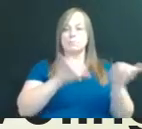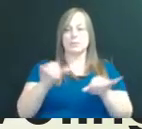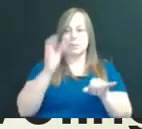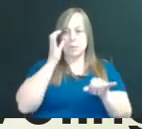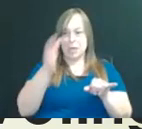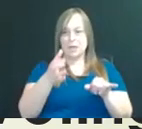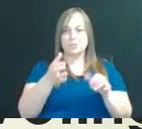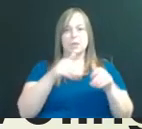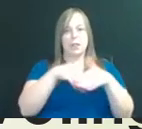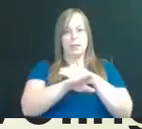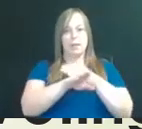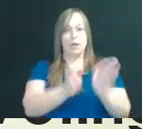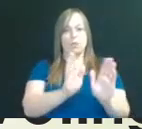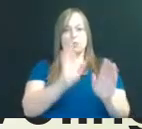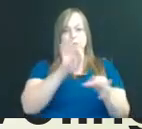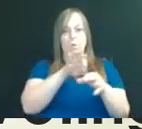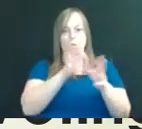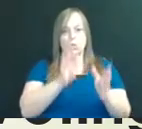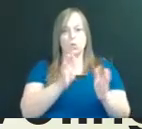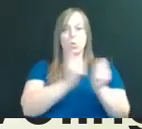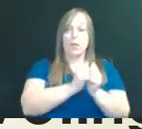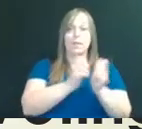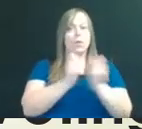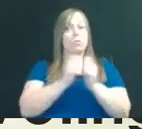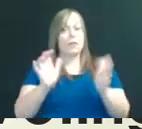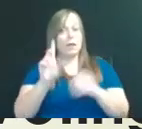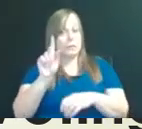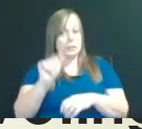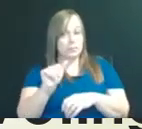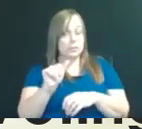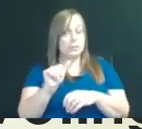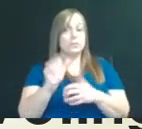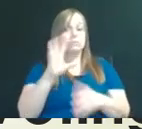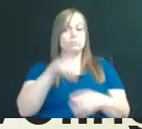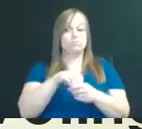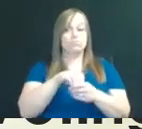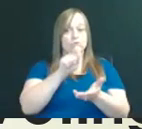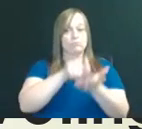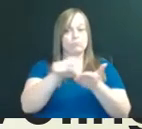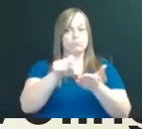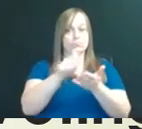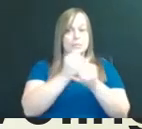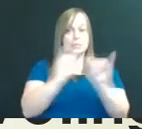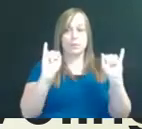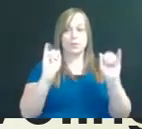It allows voters with and without disabilities to mark their ballot using a machine.